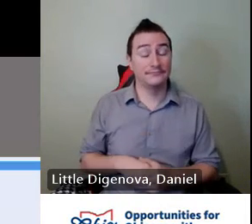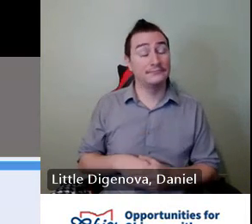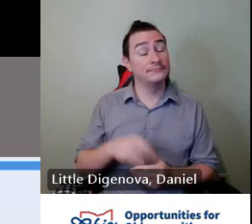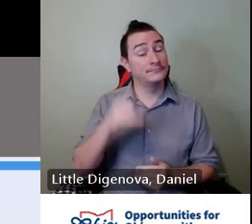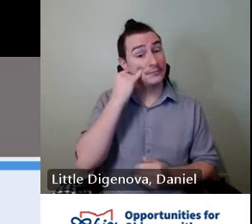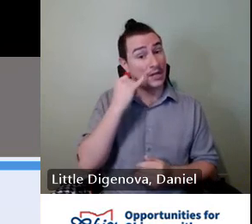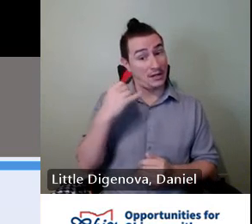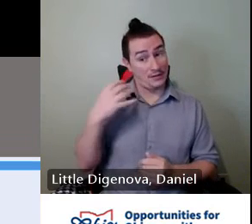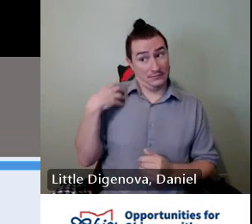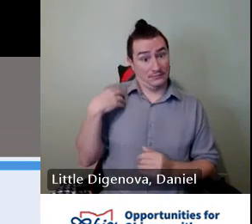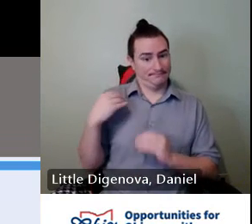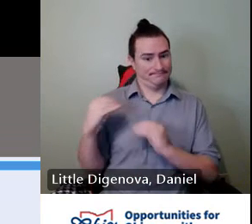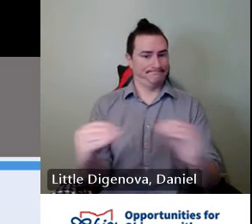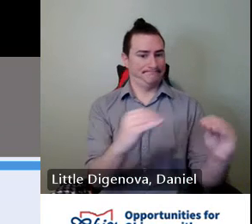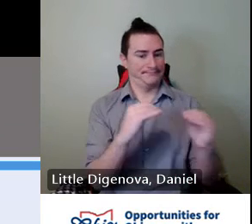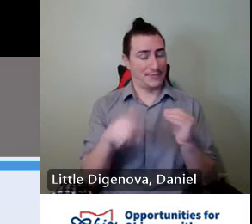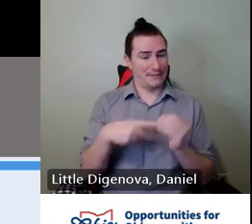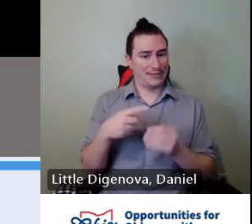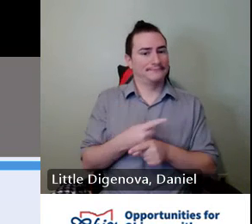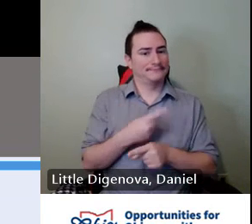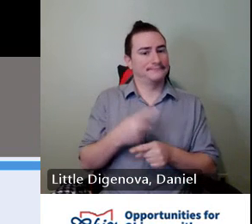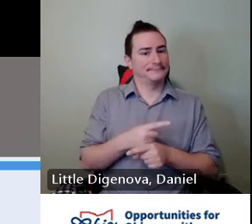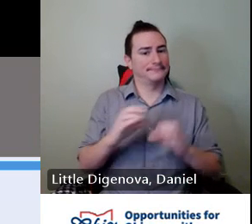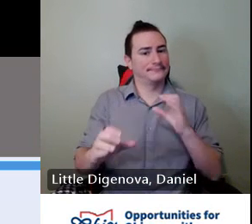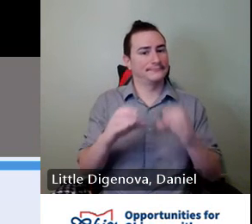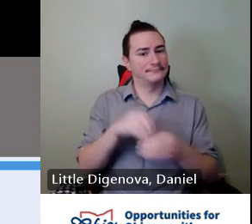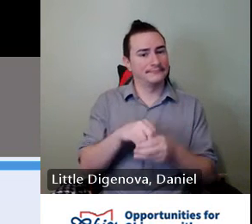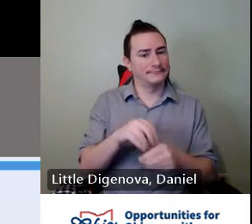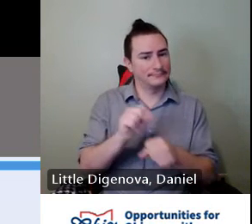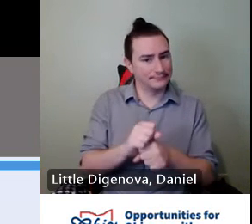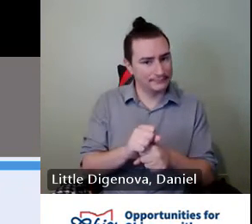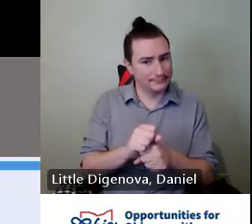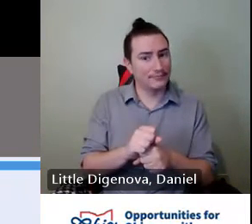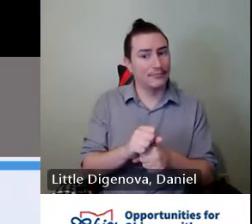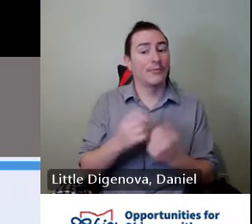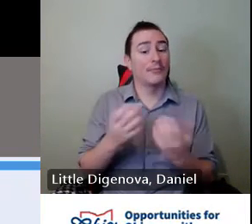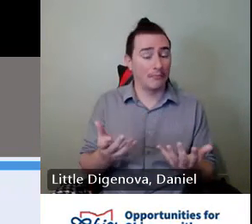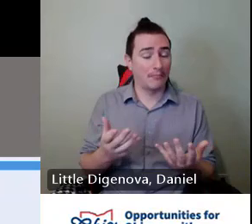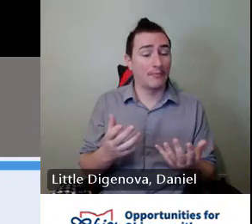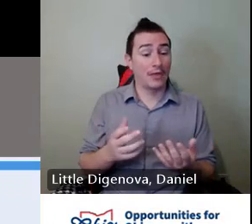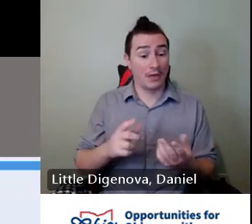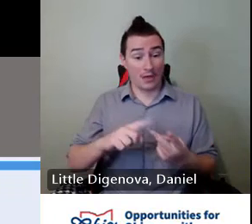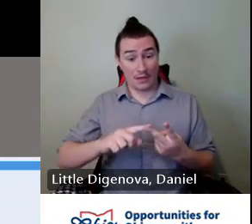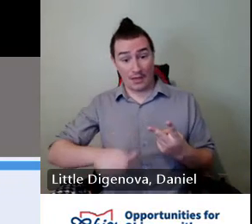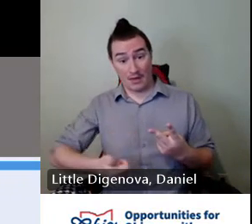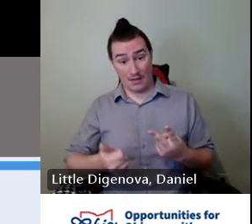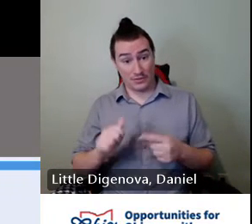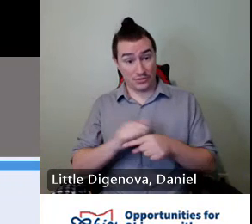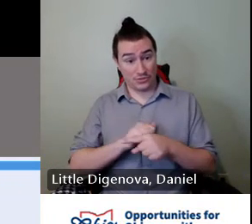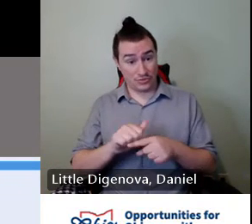communications in the workplace, are there other types of training that could help employers foster a more inclusive environment, Shelly?